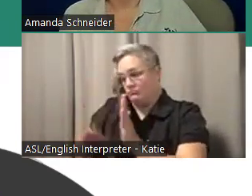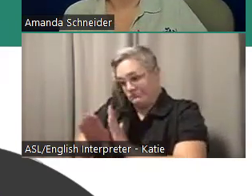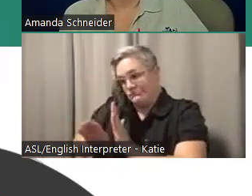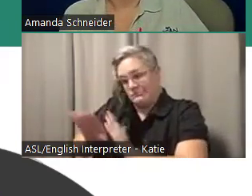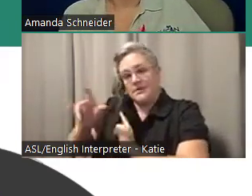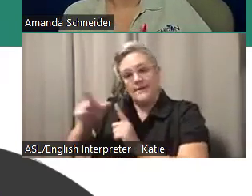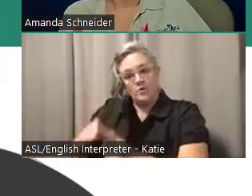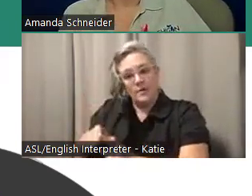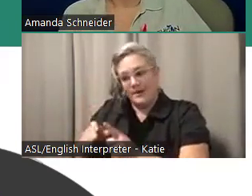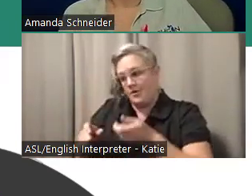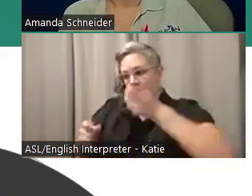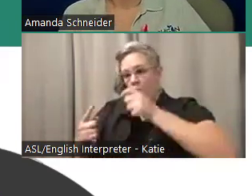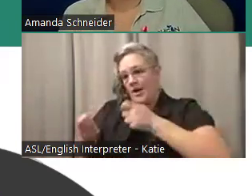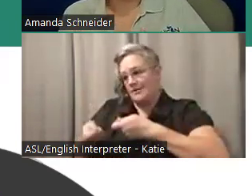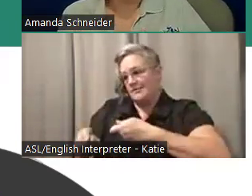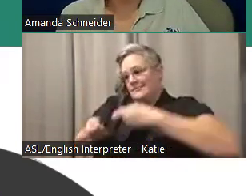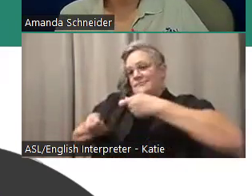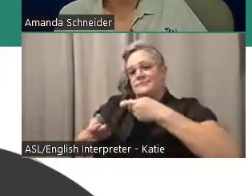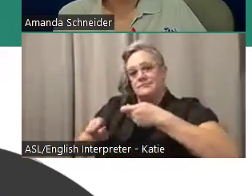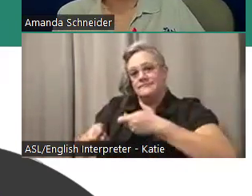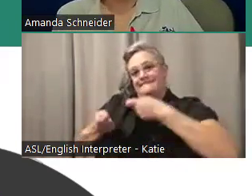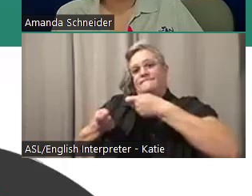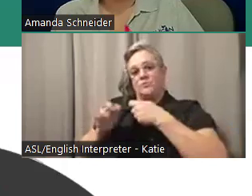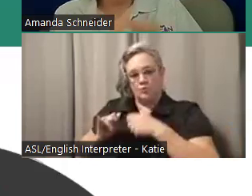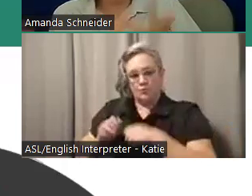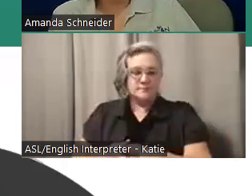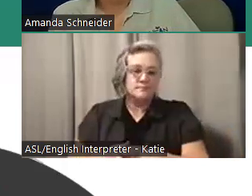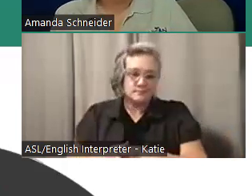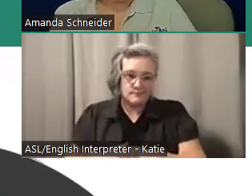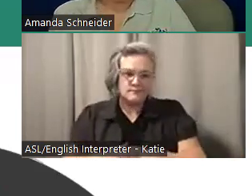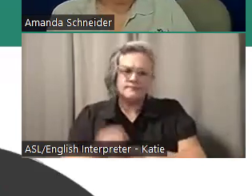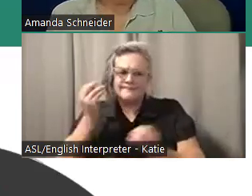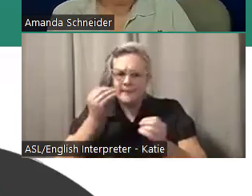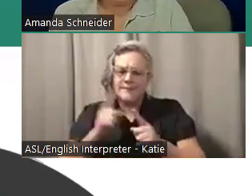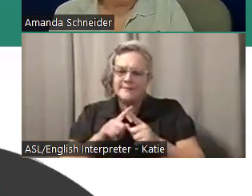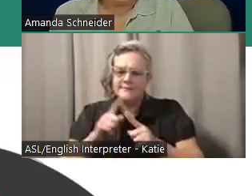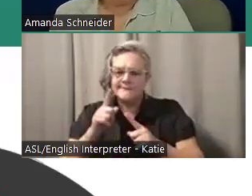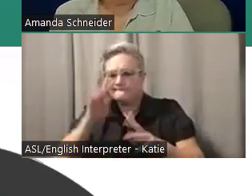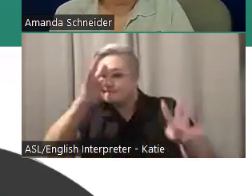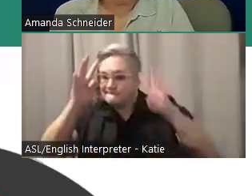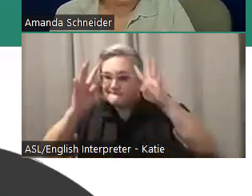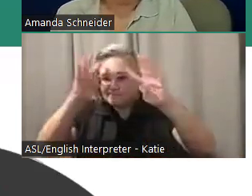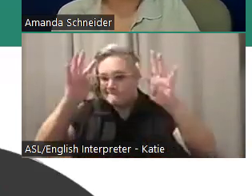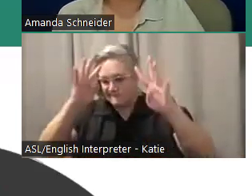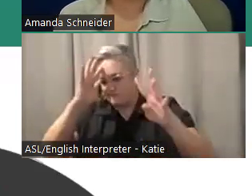Um, then… Also, thinking about the creative ways that you can continue to engage with your child.